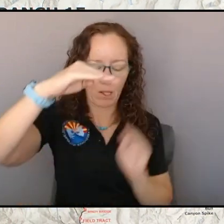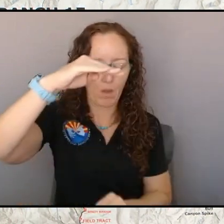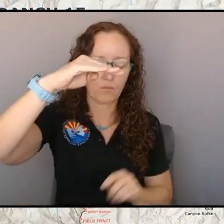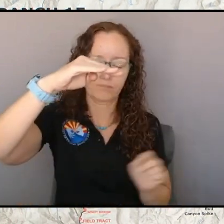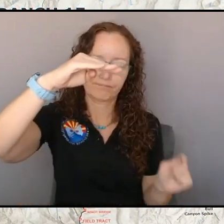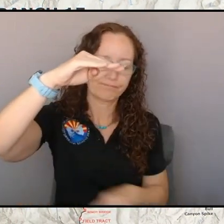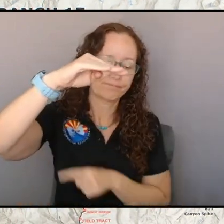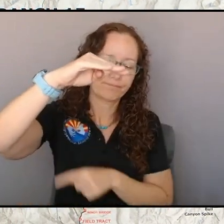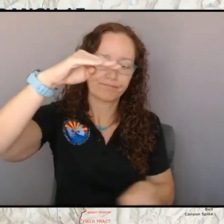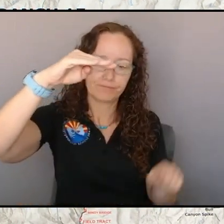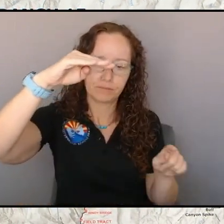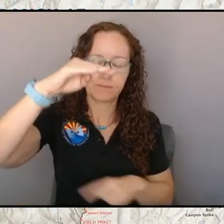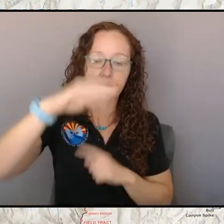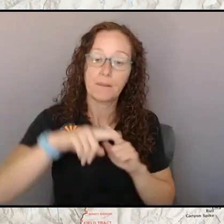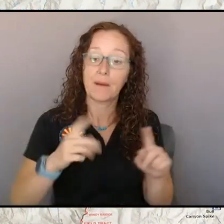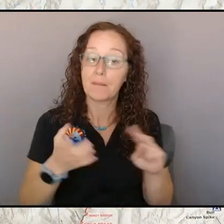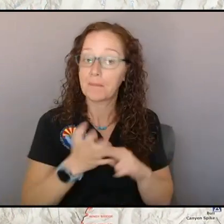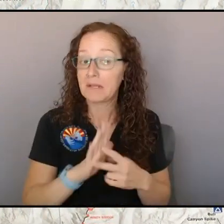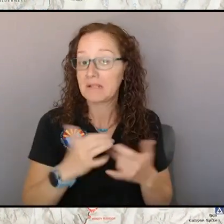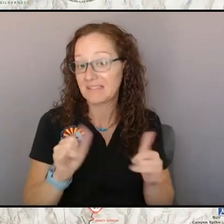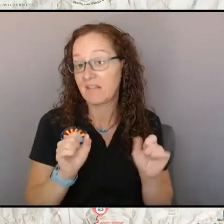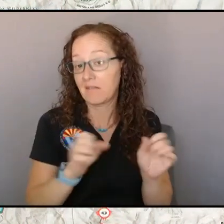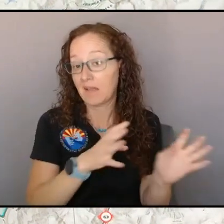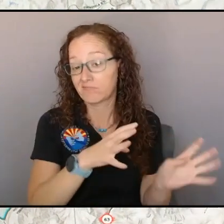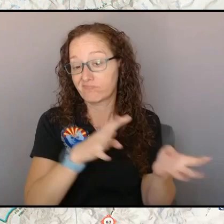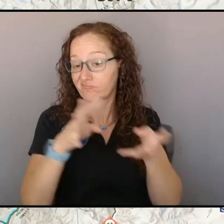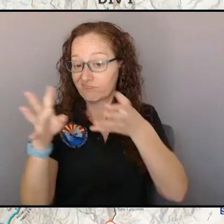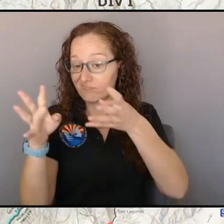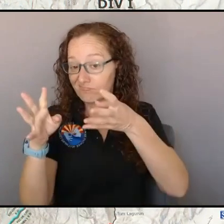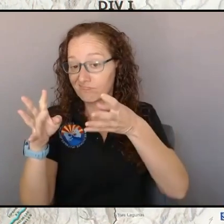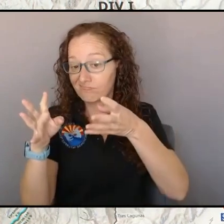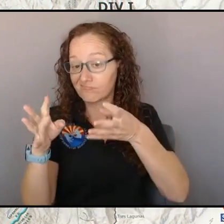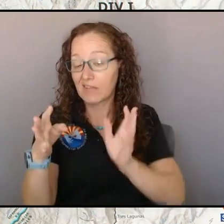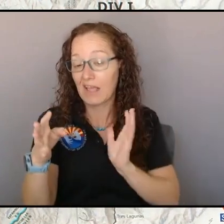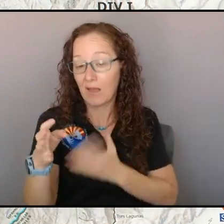stronger winds in and around the southern portion of the